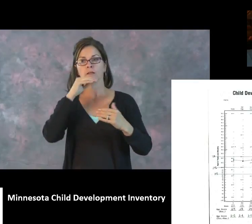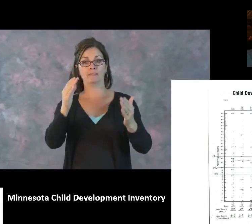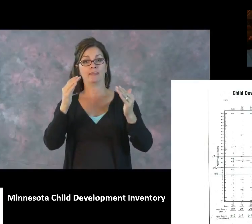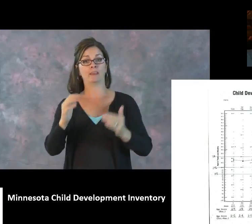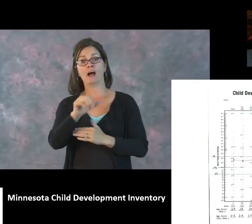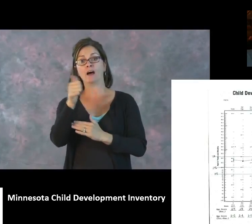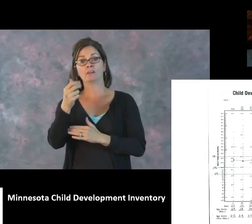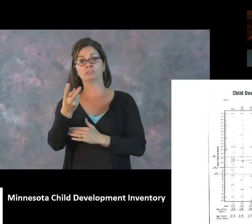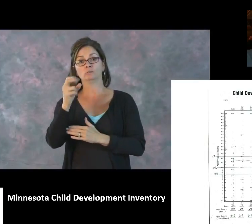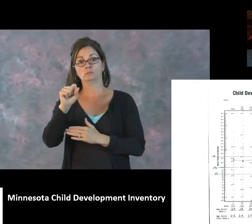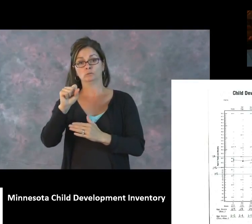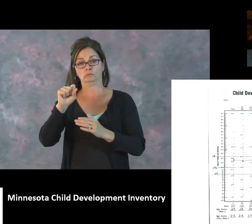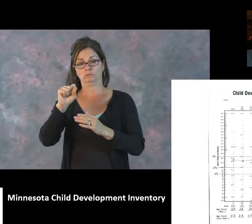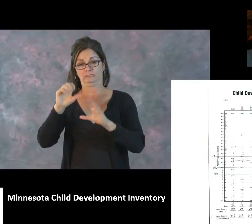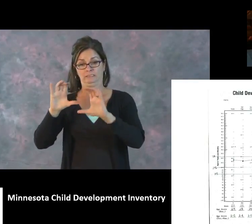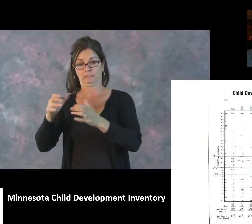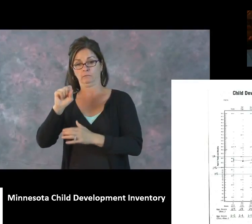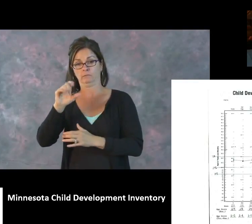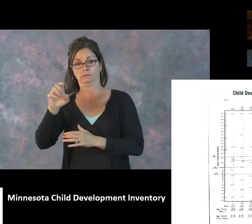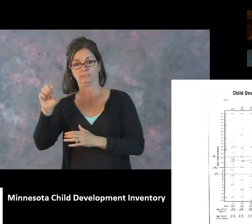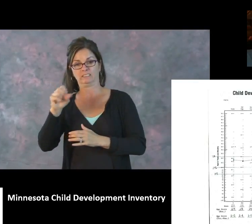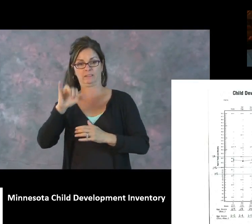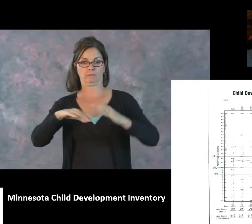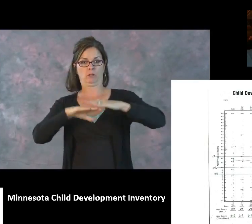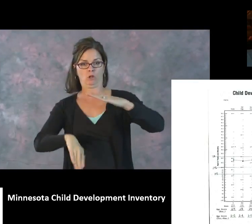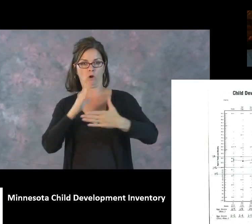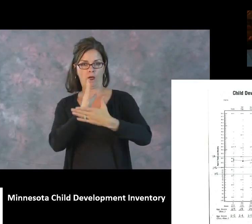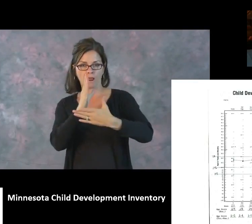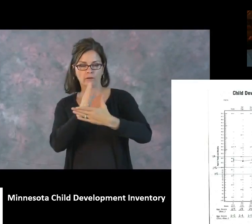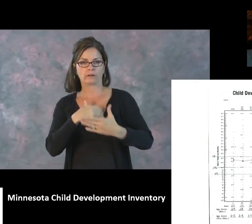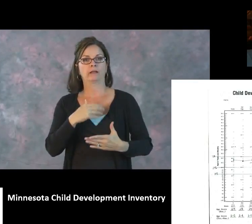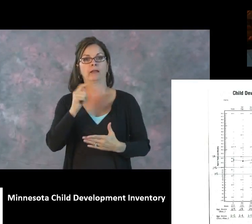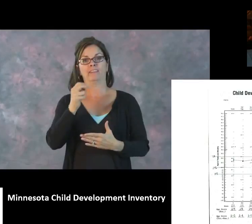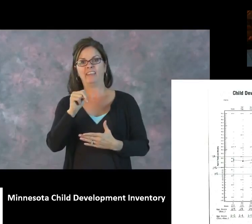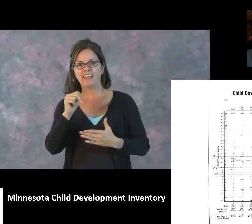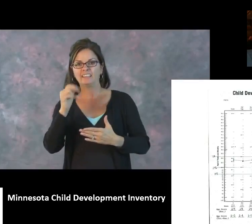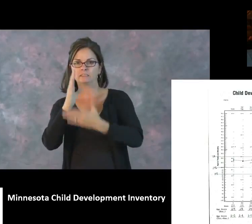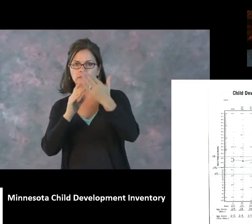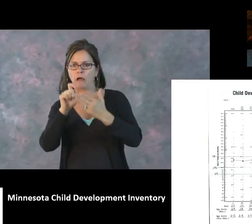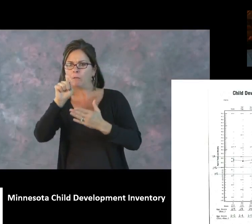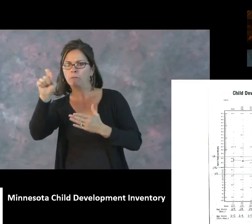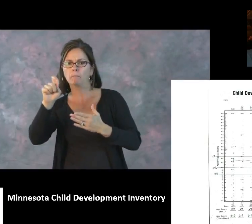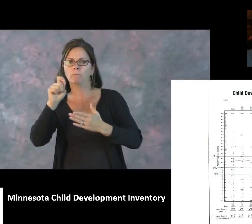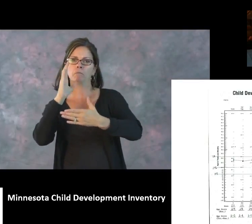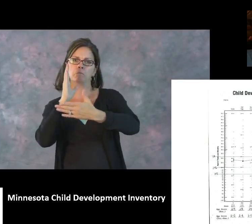the average range. The next one is in the borderline, the next couple are in the borderline range,